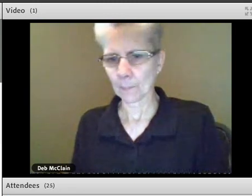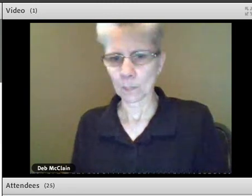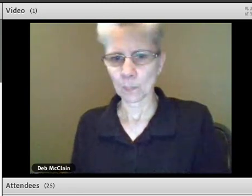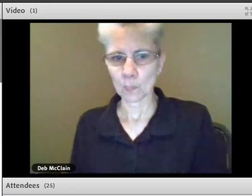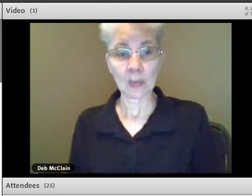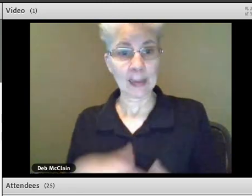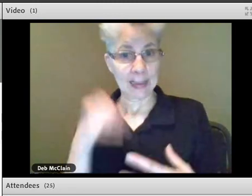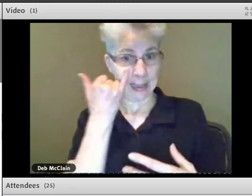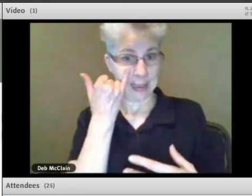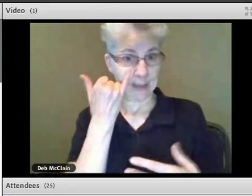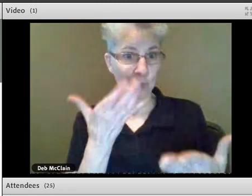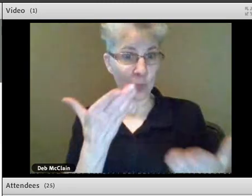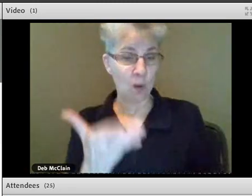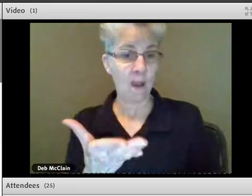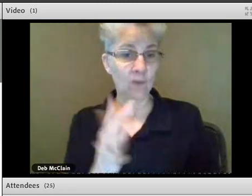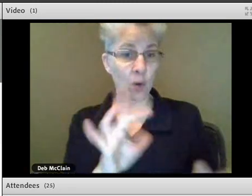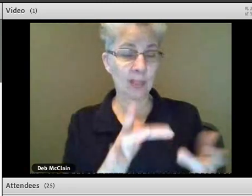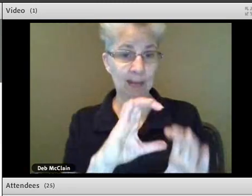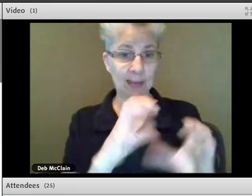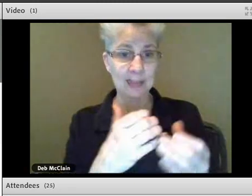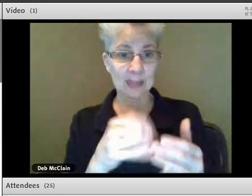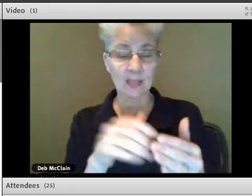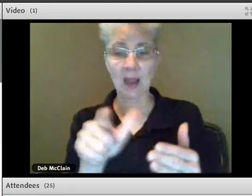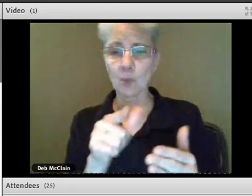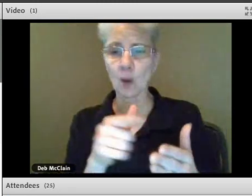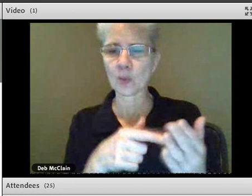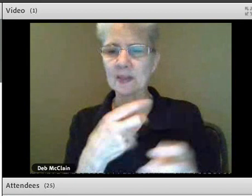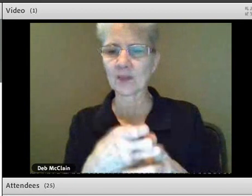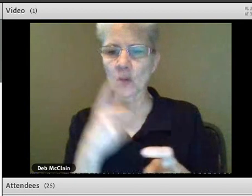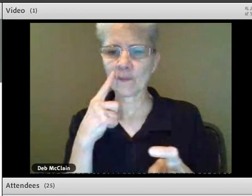"If you offered online class in the library, what was the difficulty you approached?"